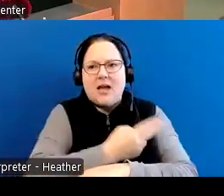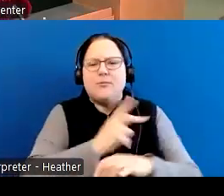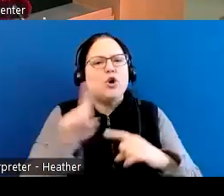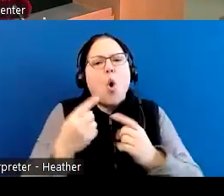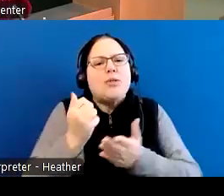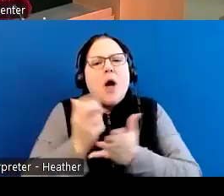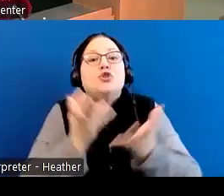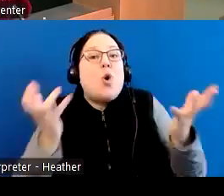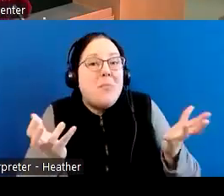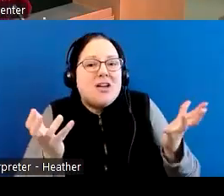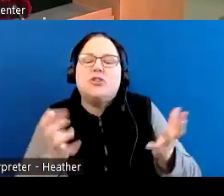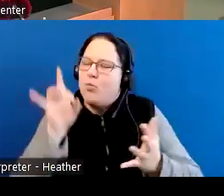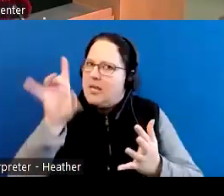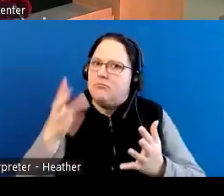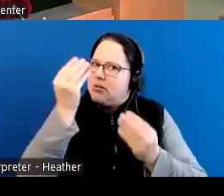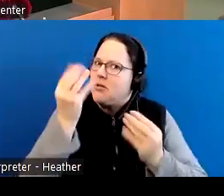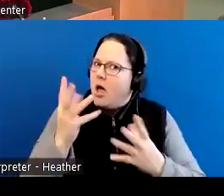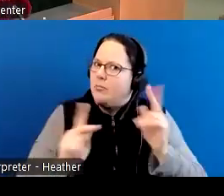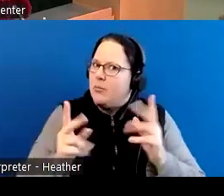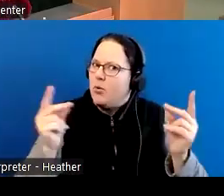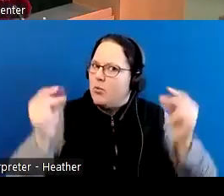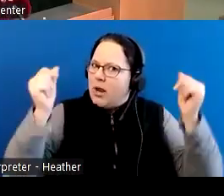that's a very common thing we say. You know, you only get so much done in the hospital. Often it's